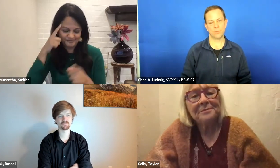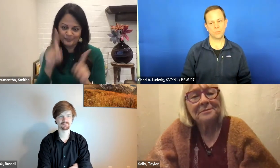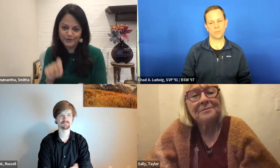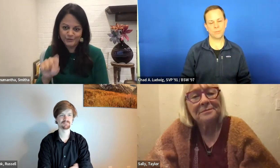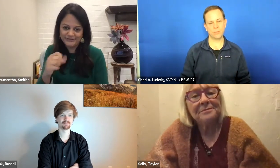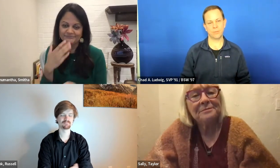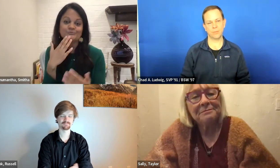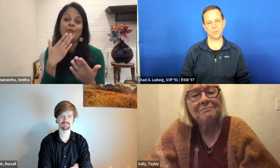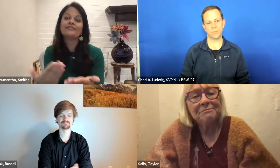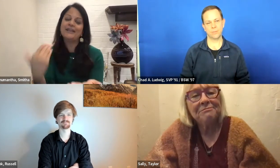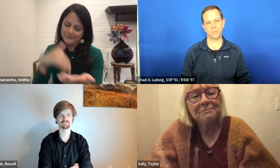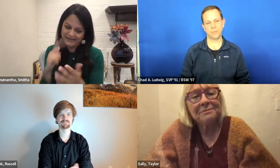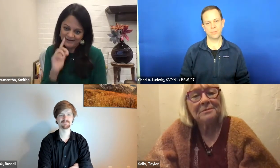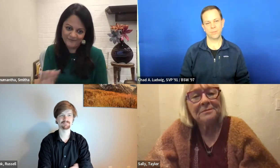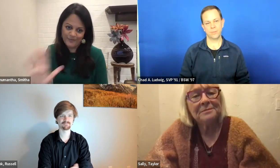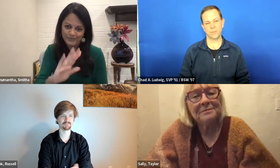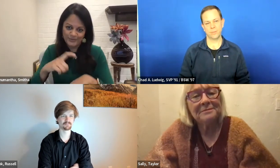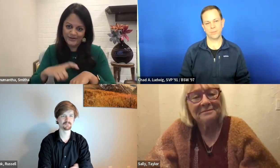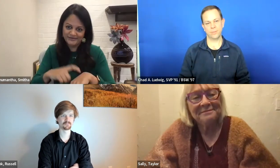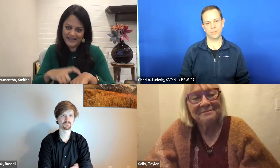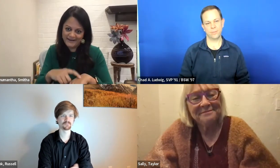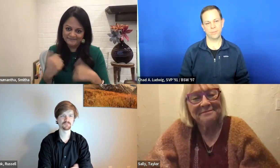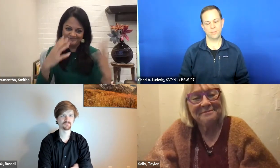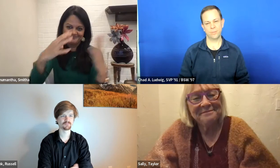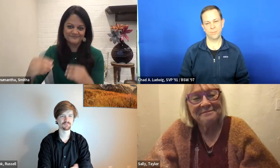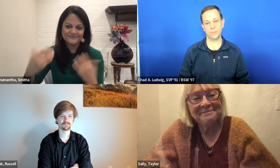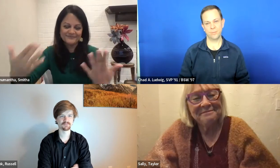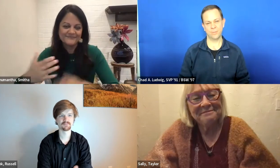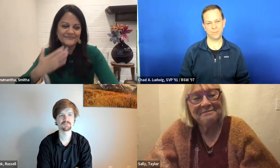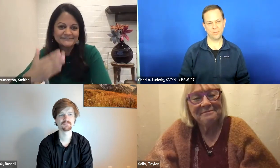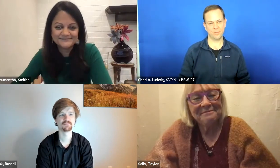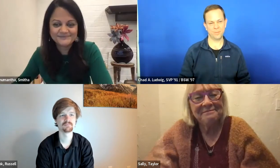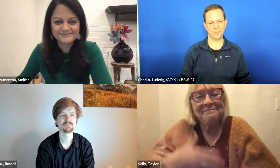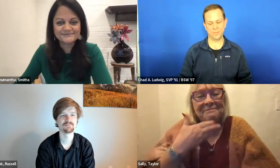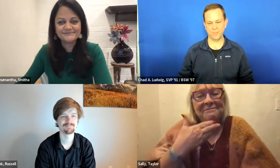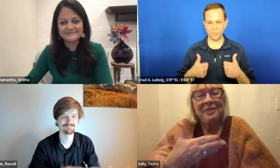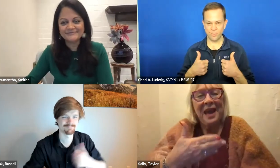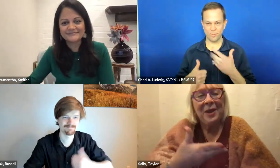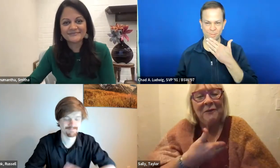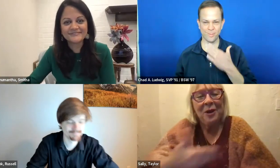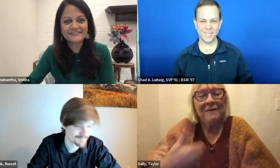This is just like what Sally said. Thank you again for all of your time. If the 3 of you want to turn off your cameras,